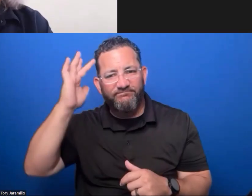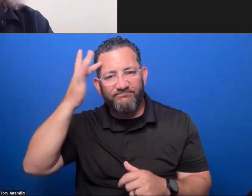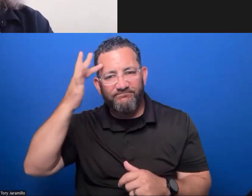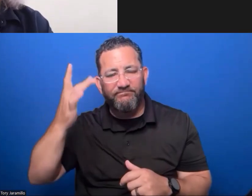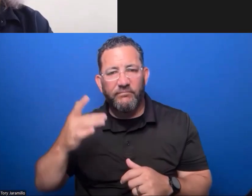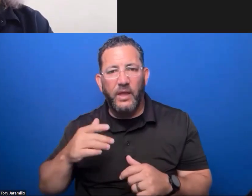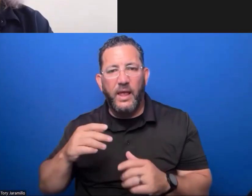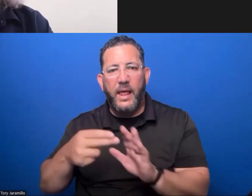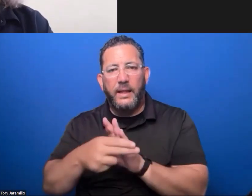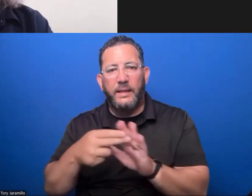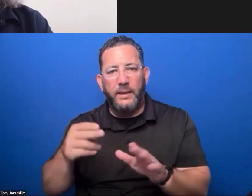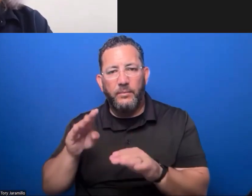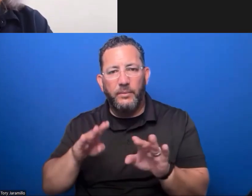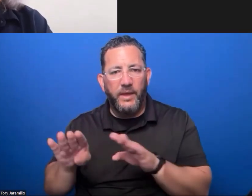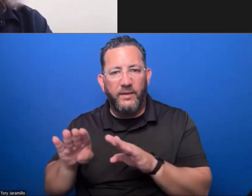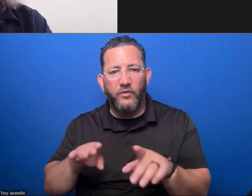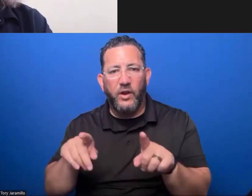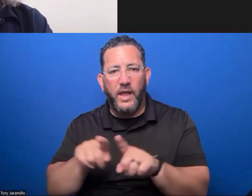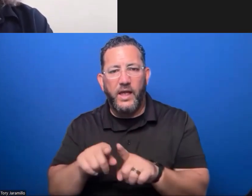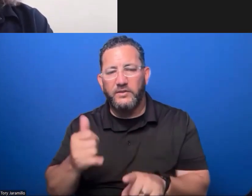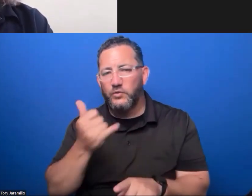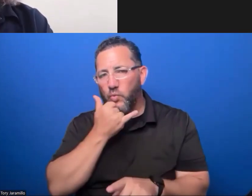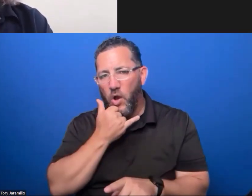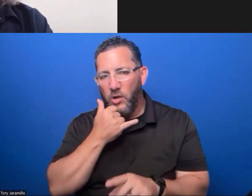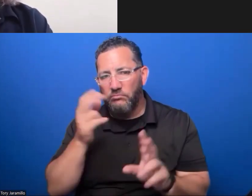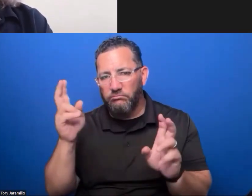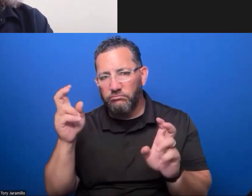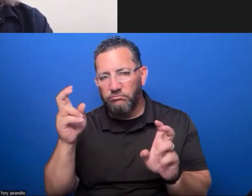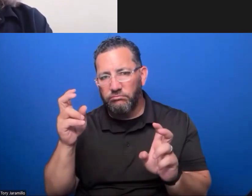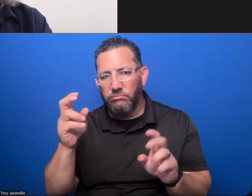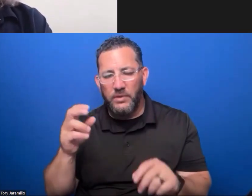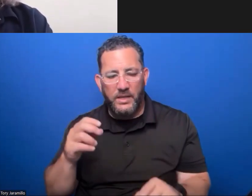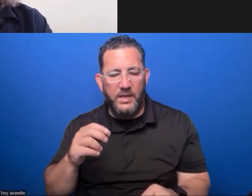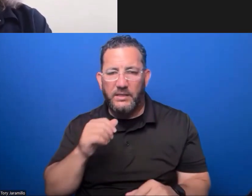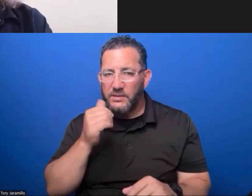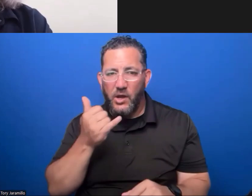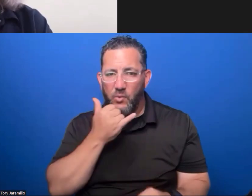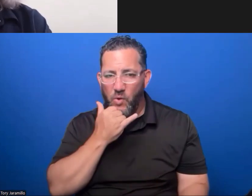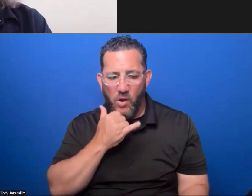behavior as wrong, and it's not wrong. The kid is trying to